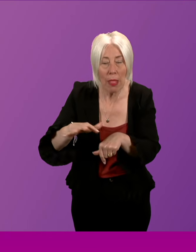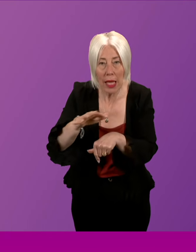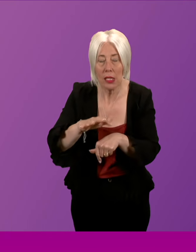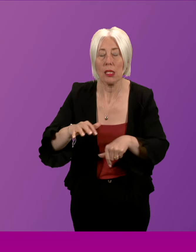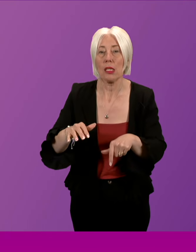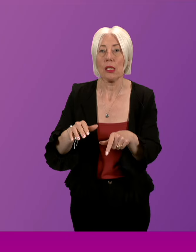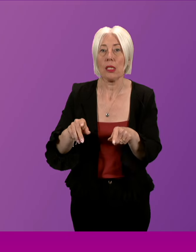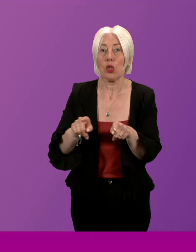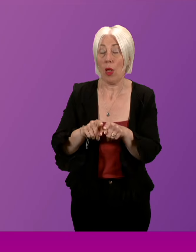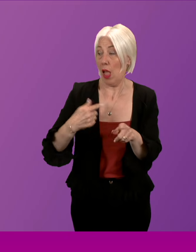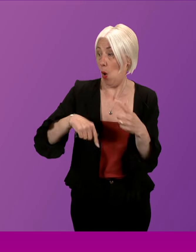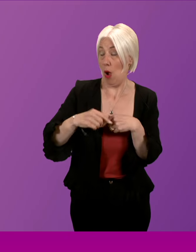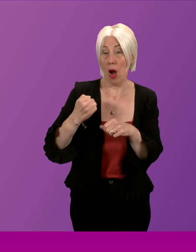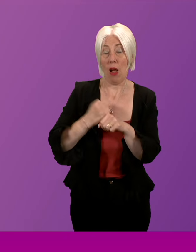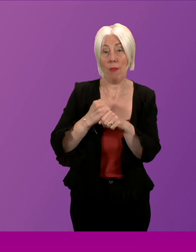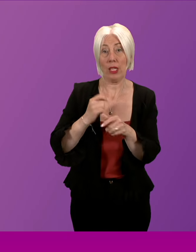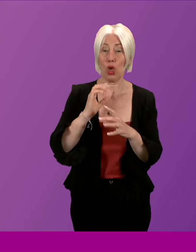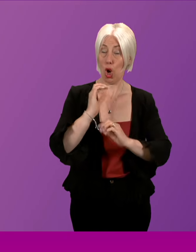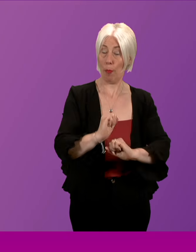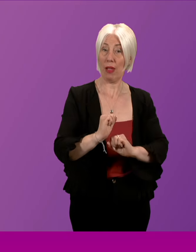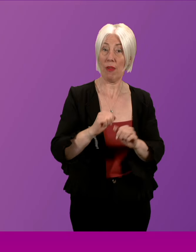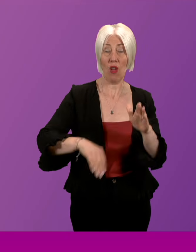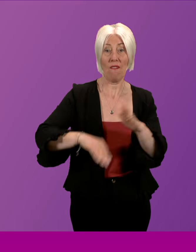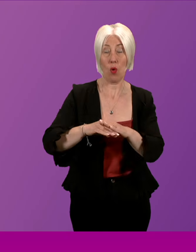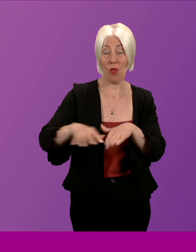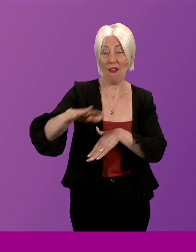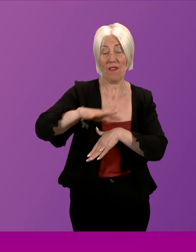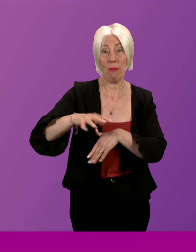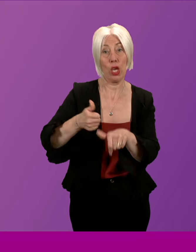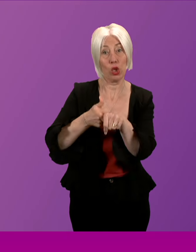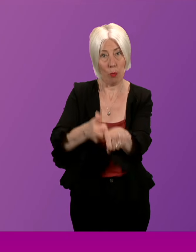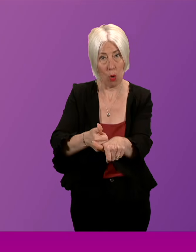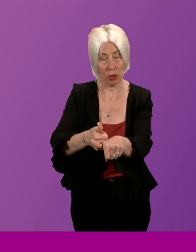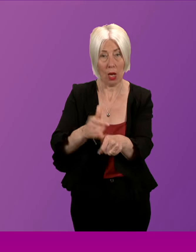reflected in the Government’s commitment around whole family support to ensure that families in